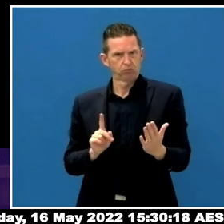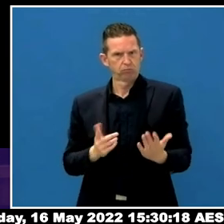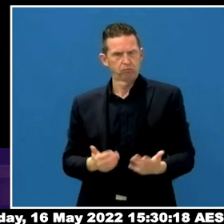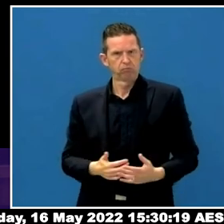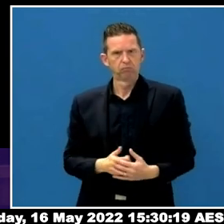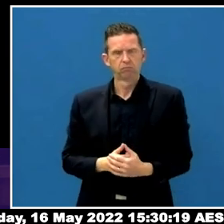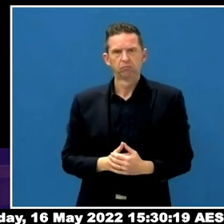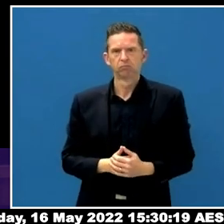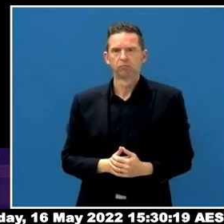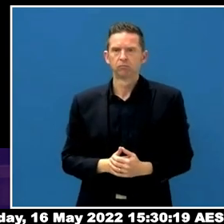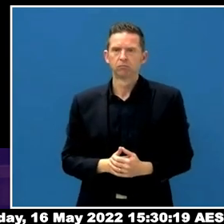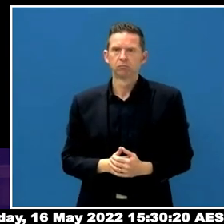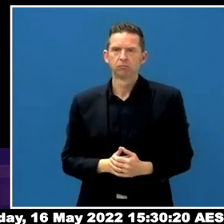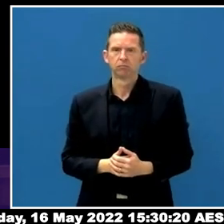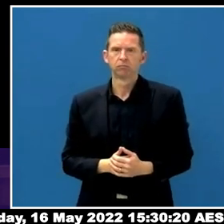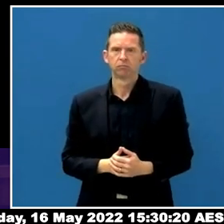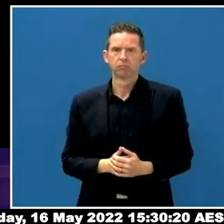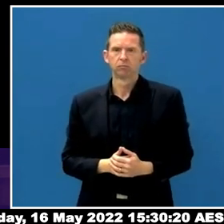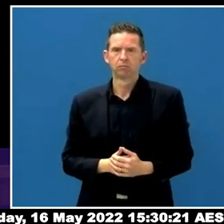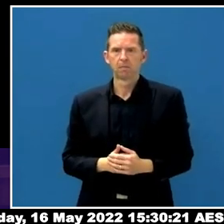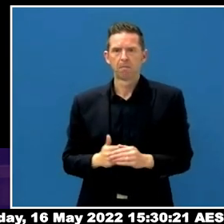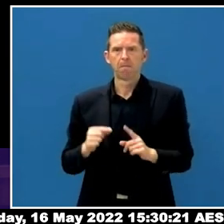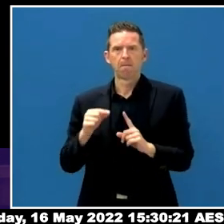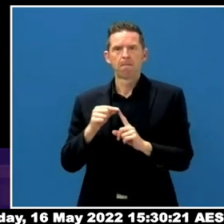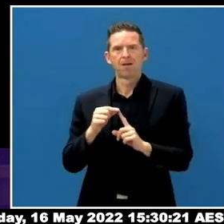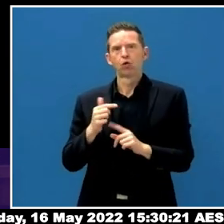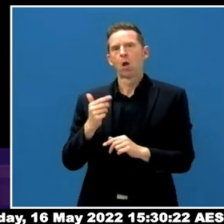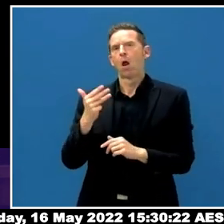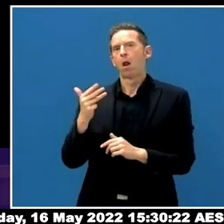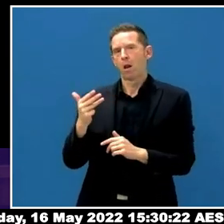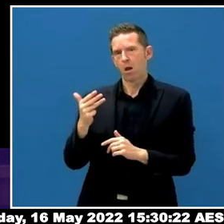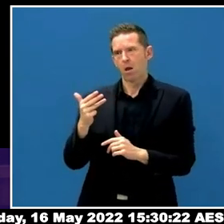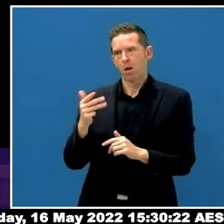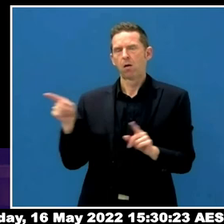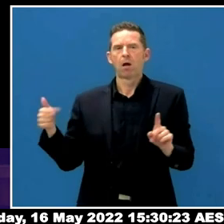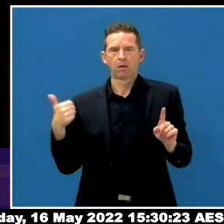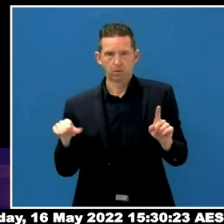11, if you come down the first column.